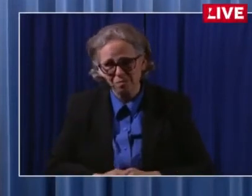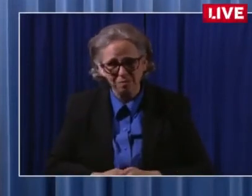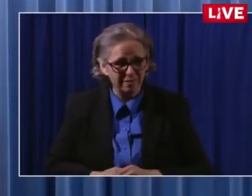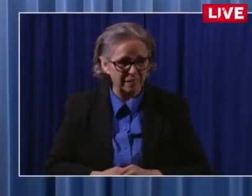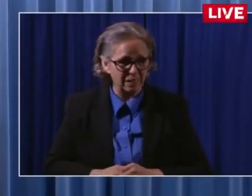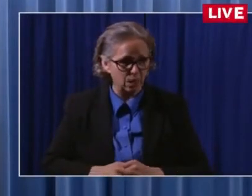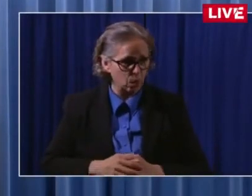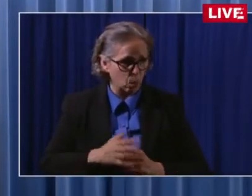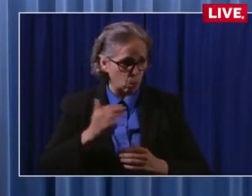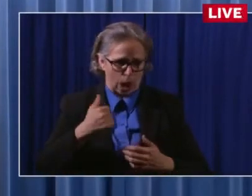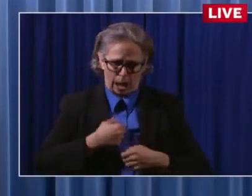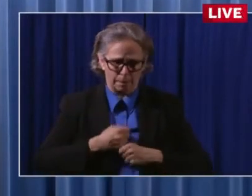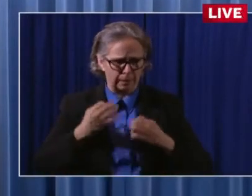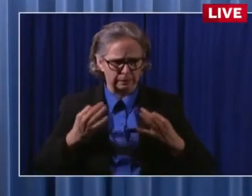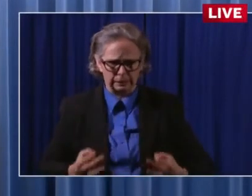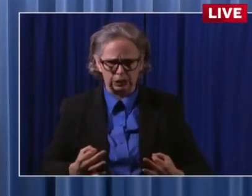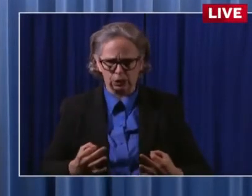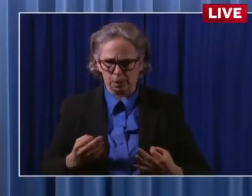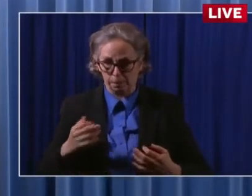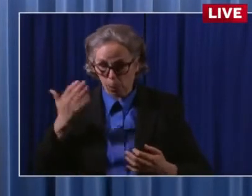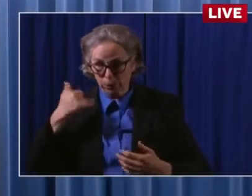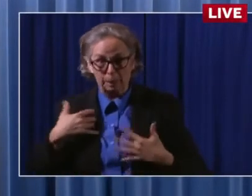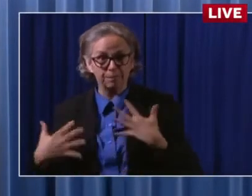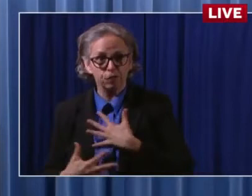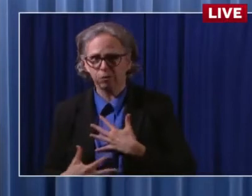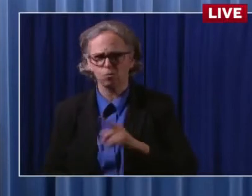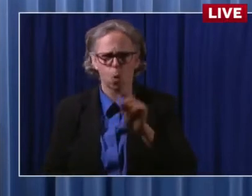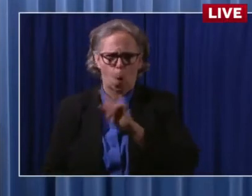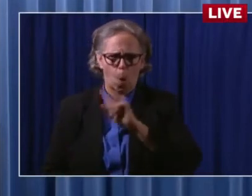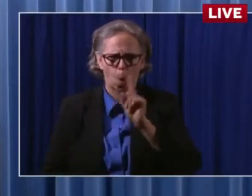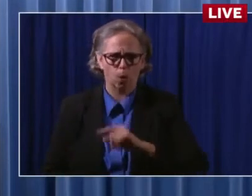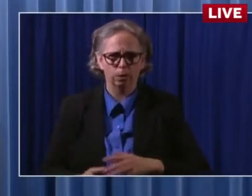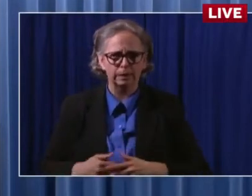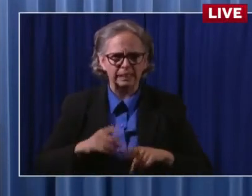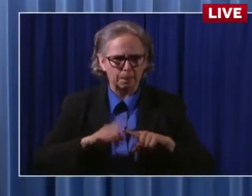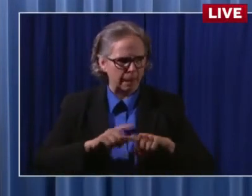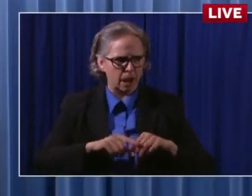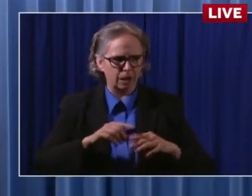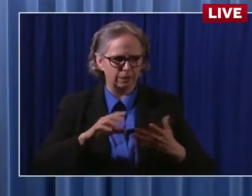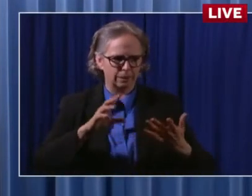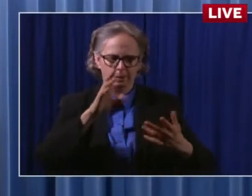AND THAT IS WHAT WE HOPE FOR, BUT THIS IS NOT ABOUT FEAR.